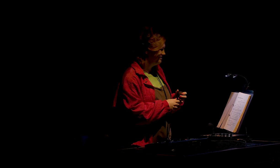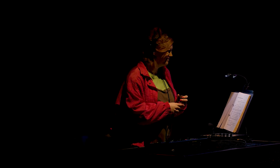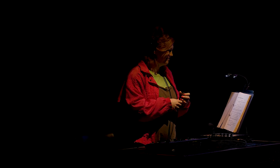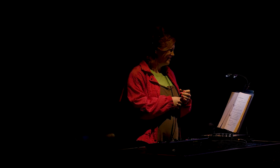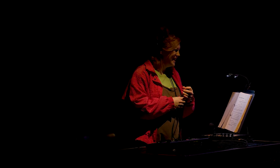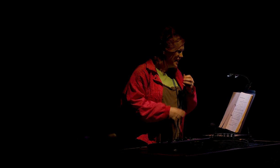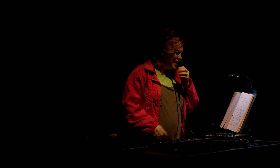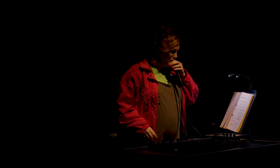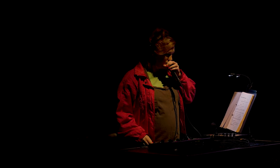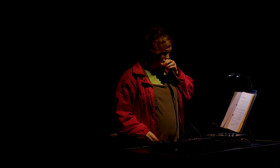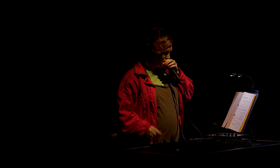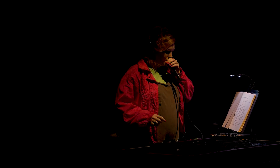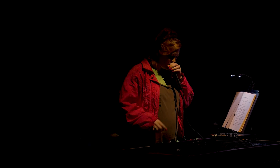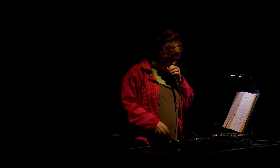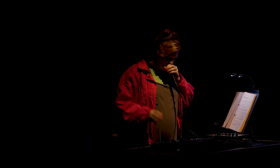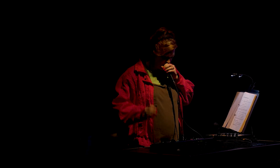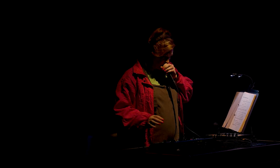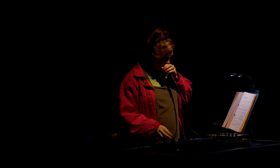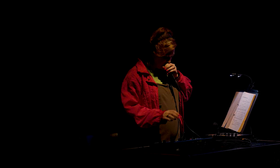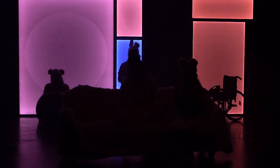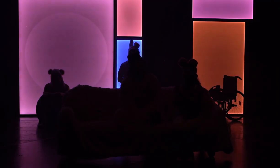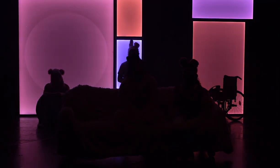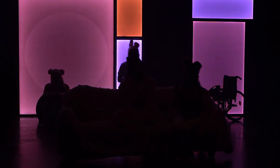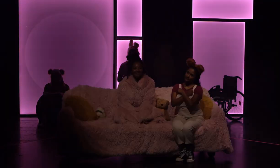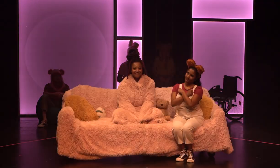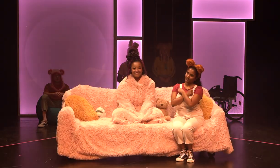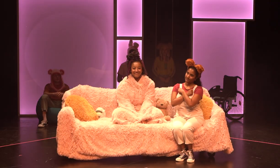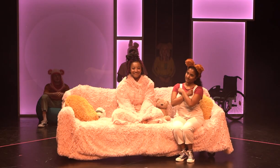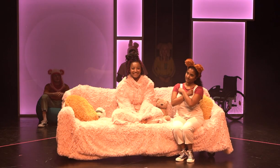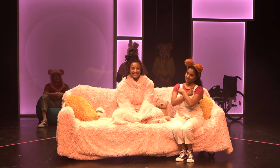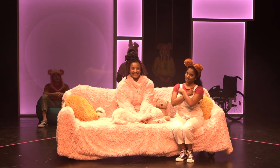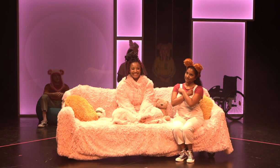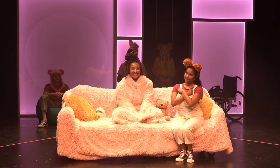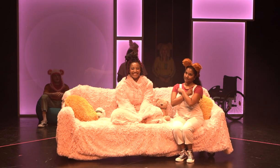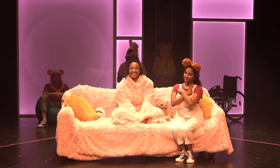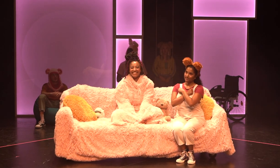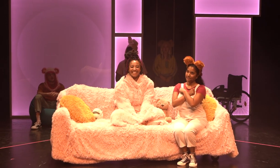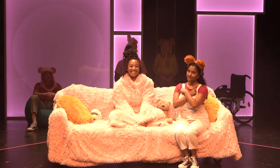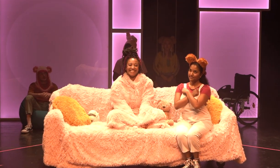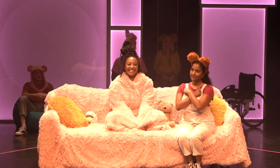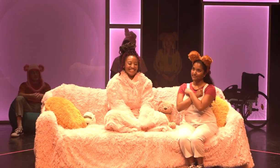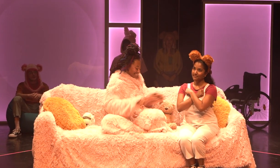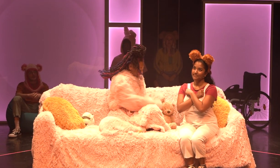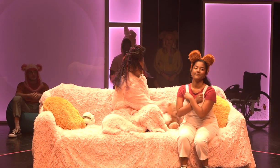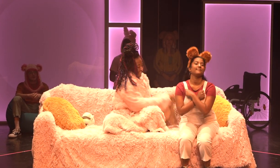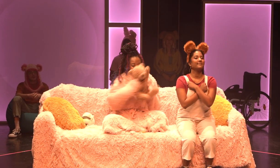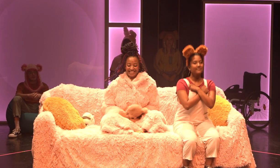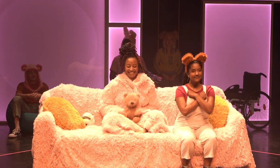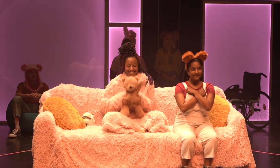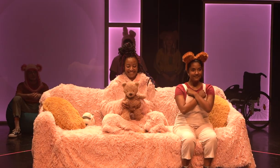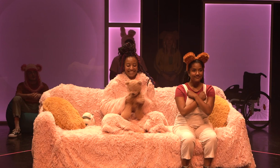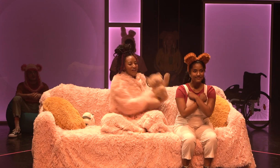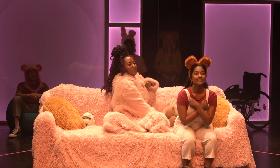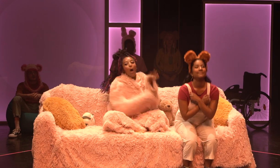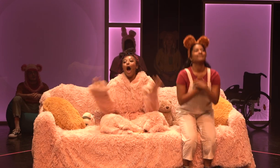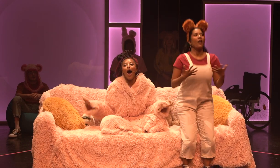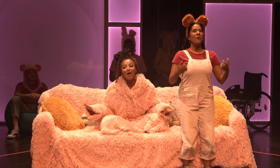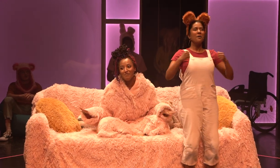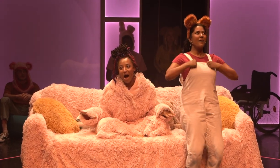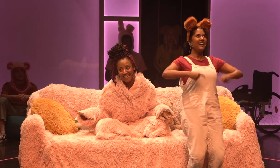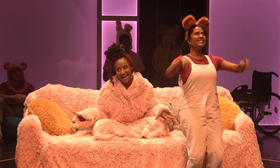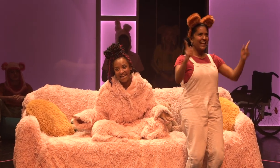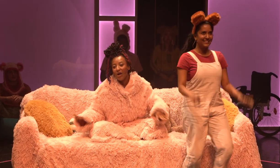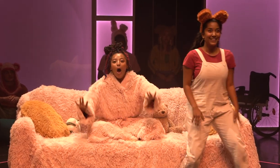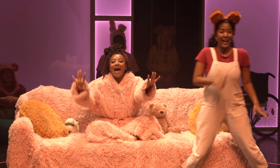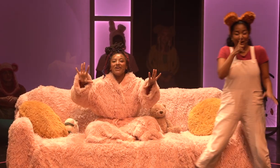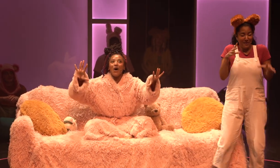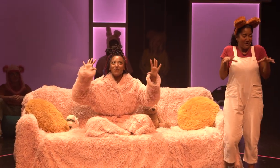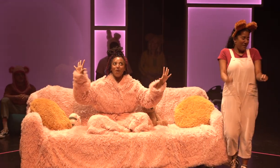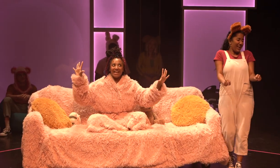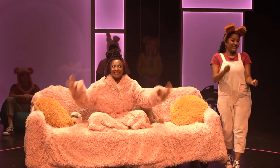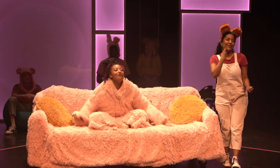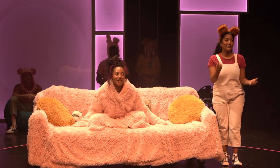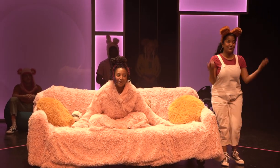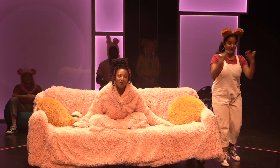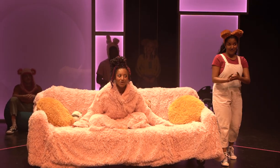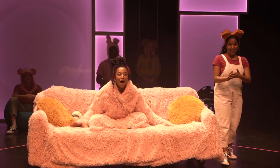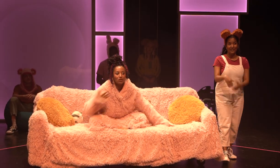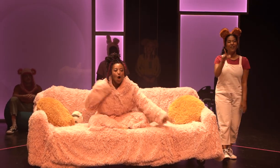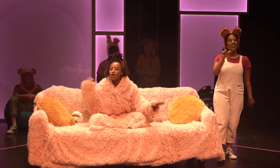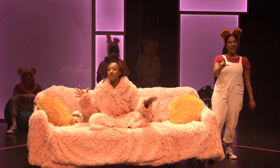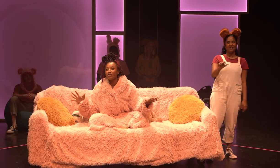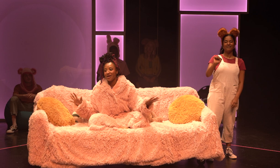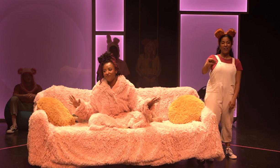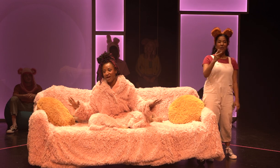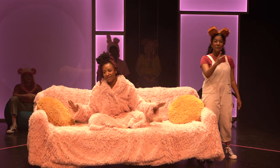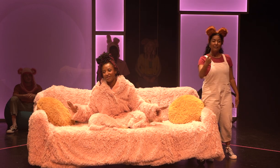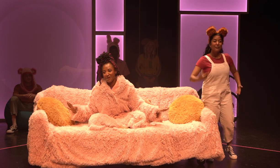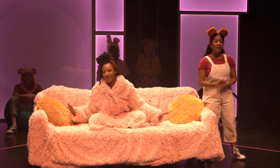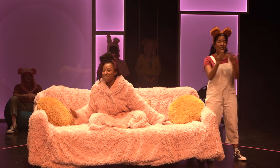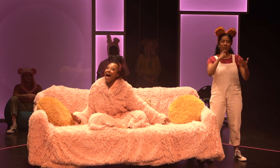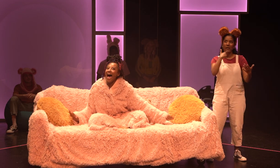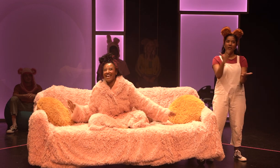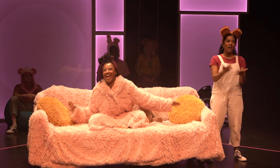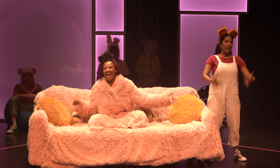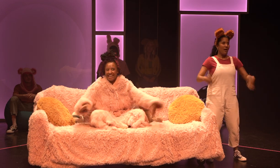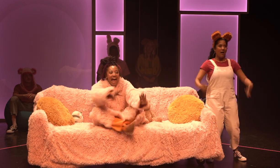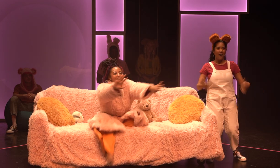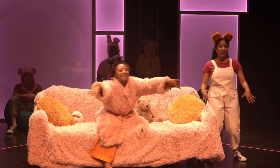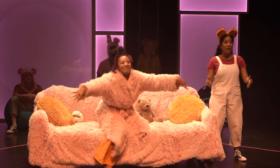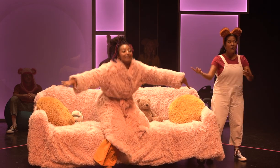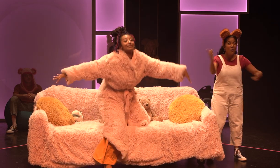[AS SASHA] Oh my days, I cannot wait for tomorrow night! Lauren's 21st is going to be banging!